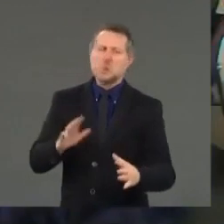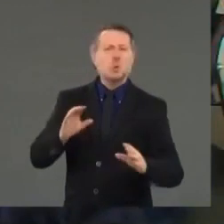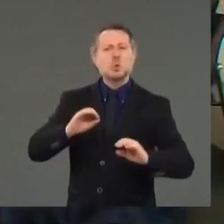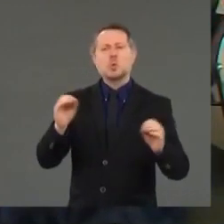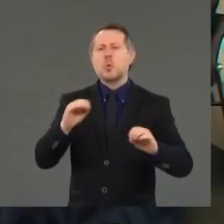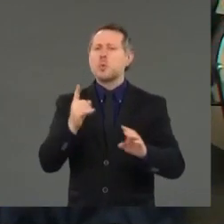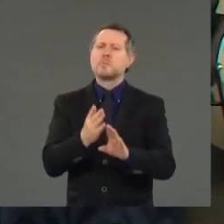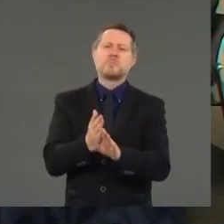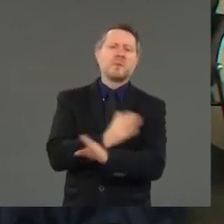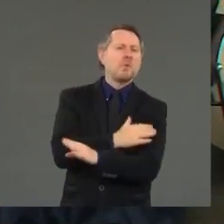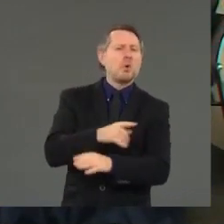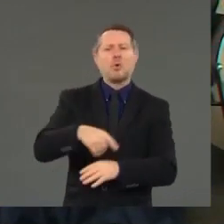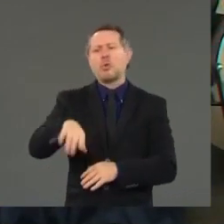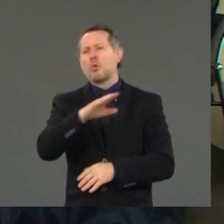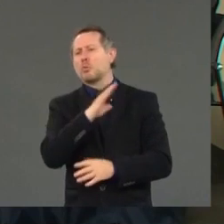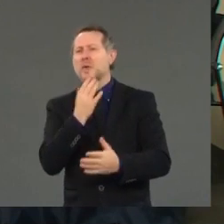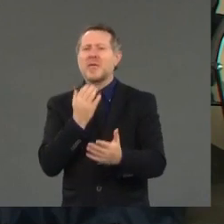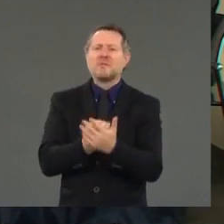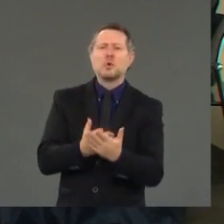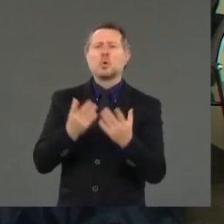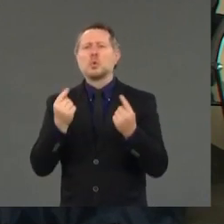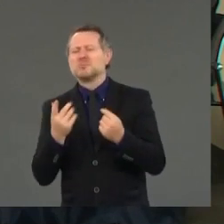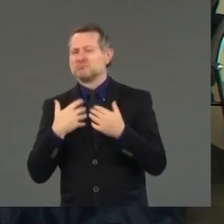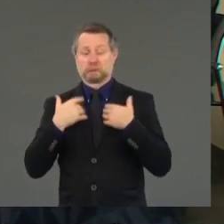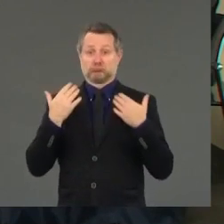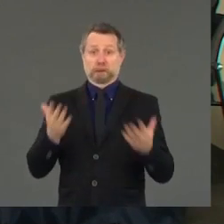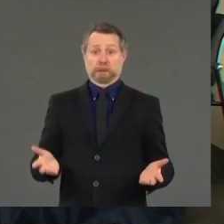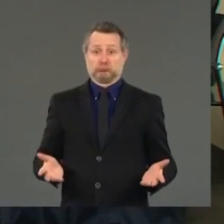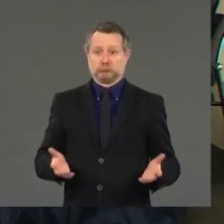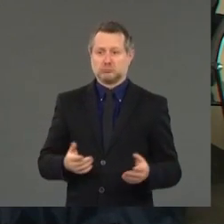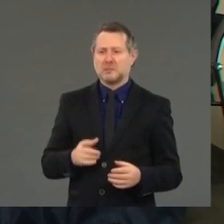FRIGHTENING ABOUT THIS.